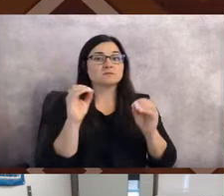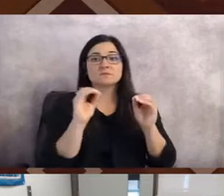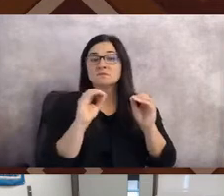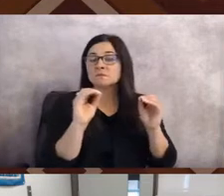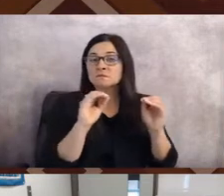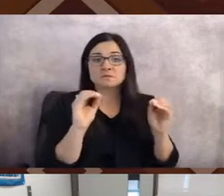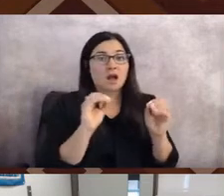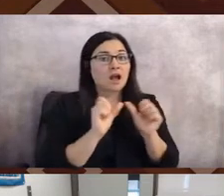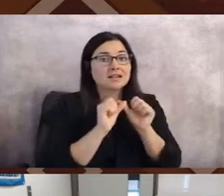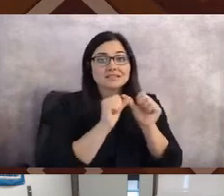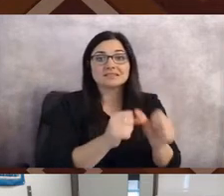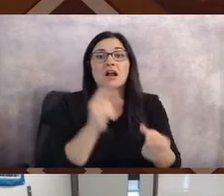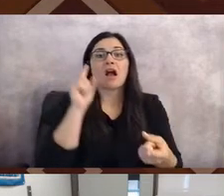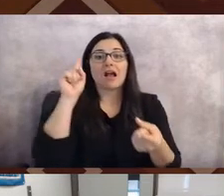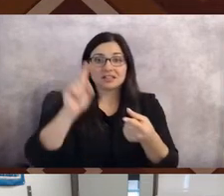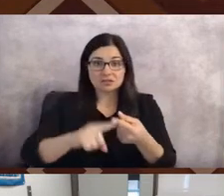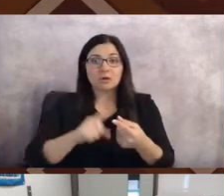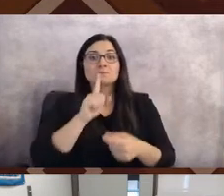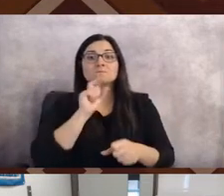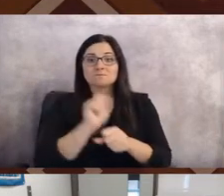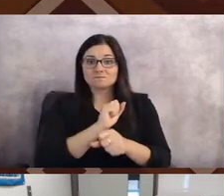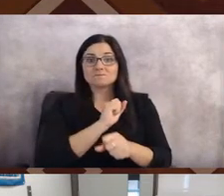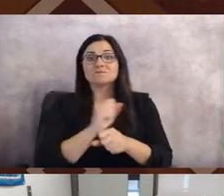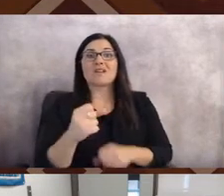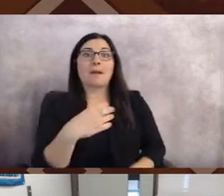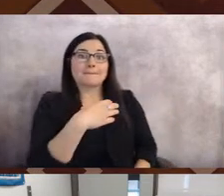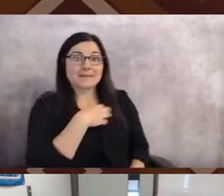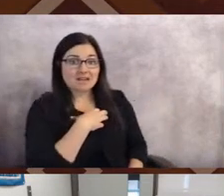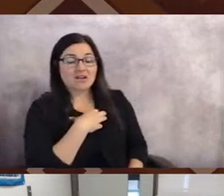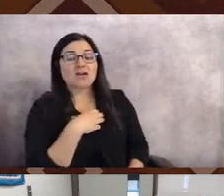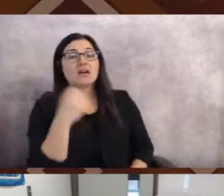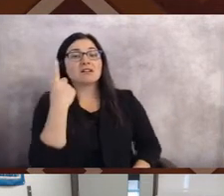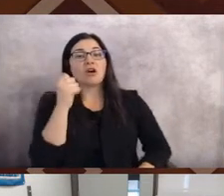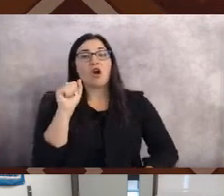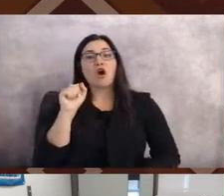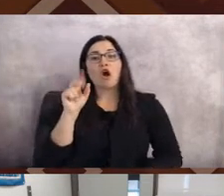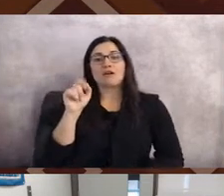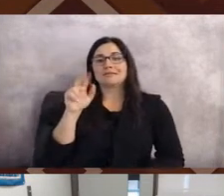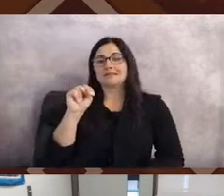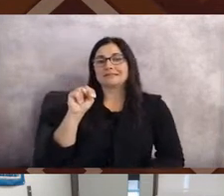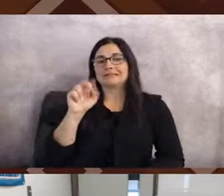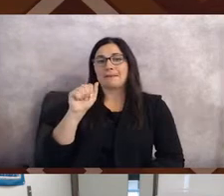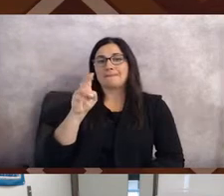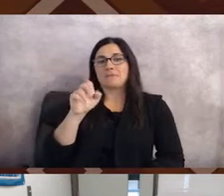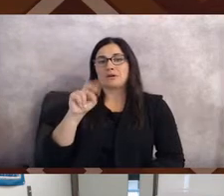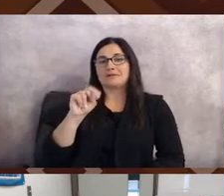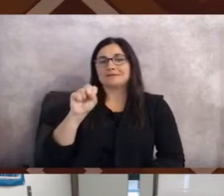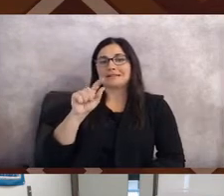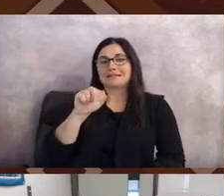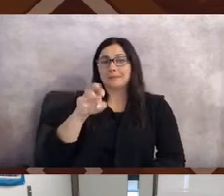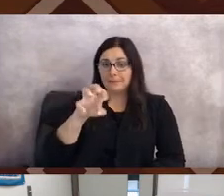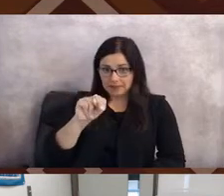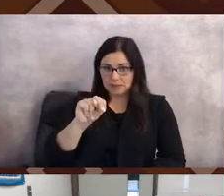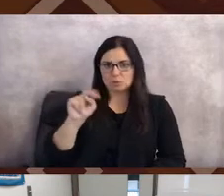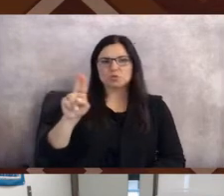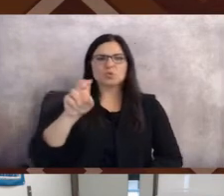From the newspaper, the Austin American-Statesman from US Representative Chip Roy